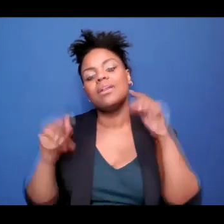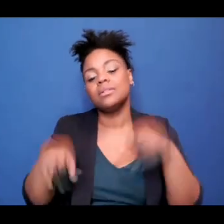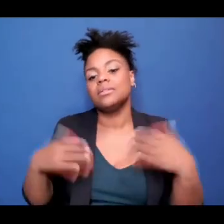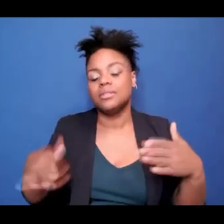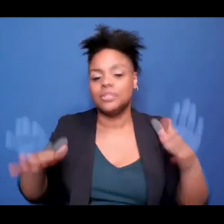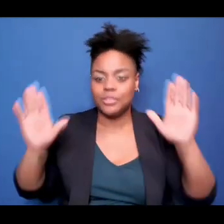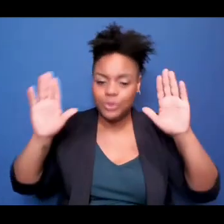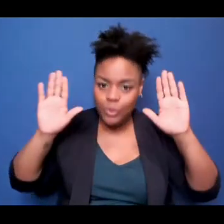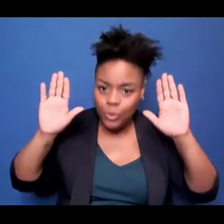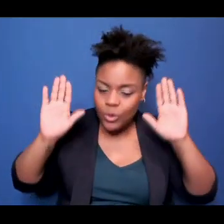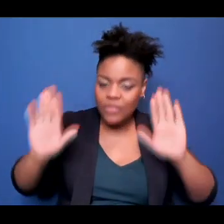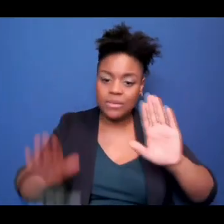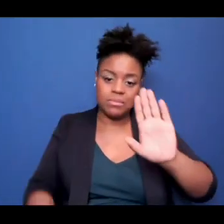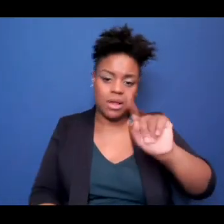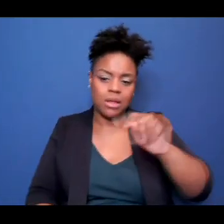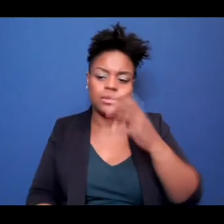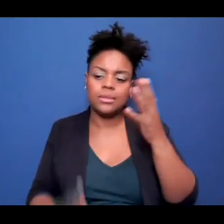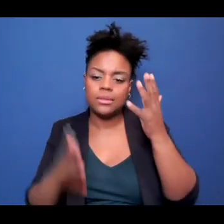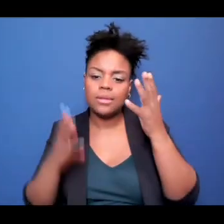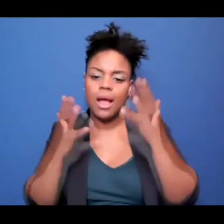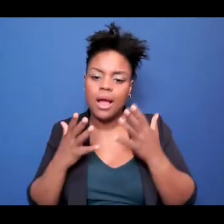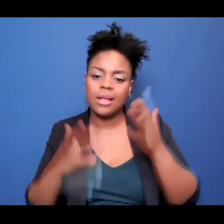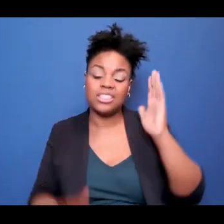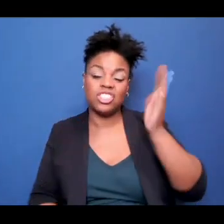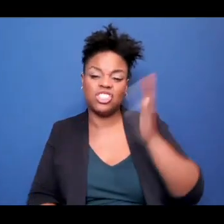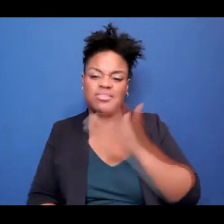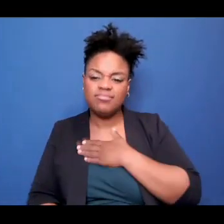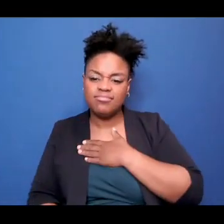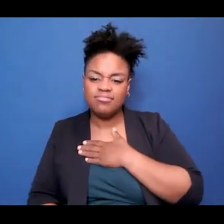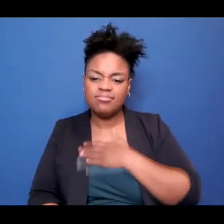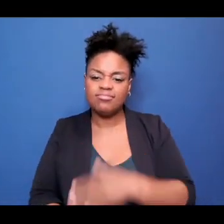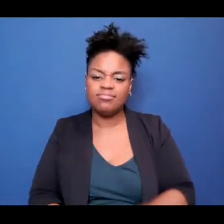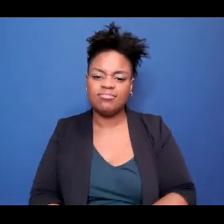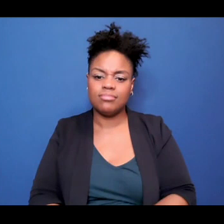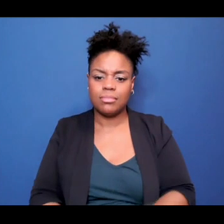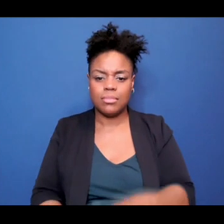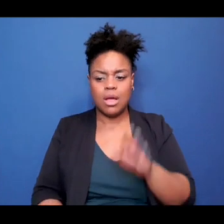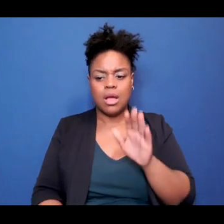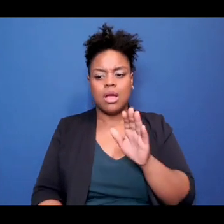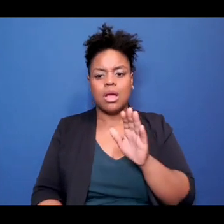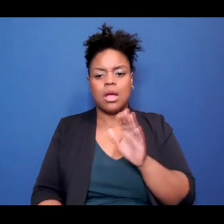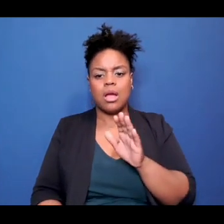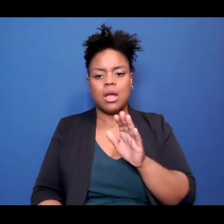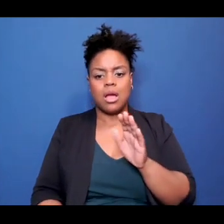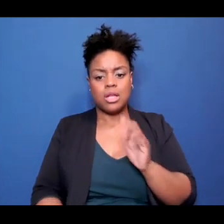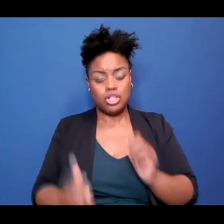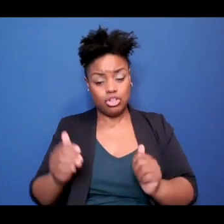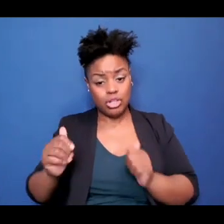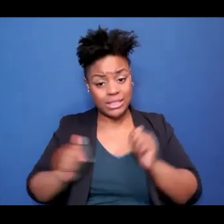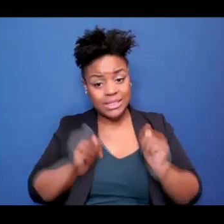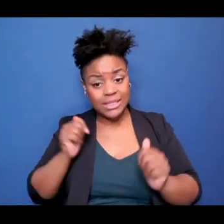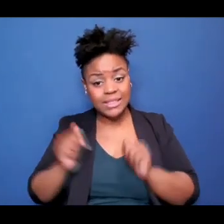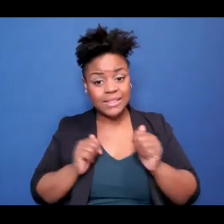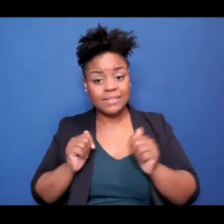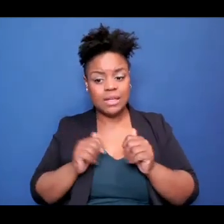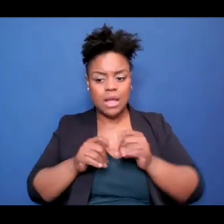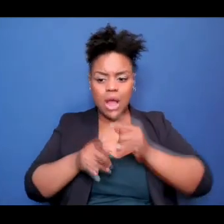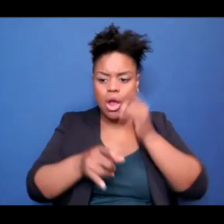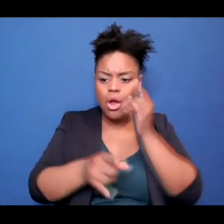RECEIVED, THANK YOU FOR THIS EXCELLENT ALBEIT DISTURBING PRESENTATION, THIS PERSON WRITES , HOW DO YOU RECONCILE THE AGGRESSIVE ADVERTISING OF